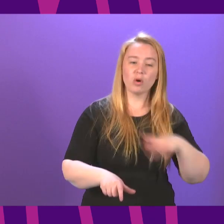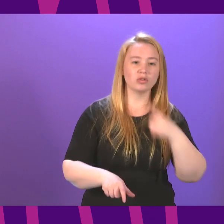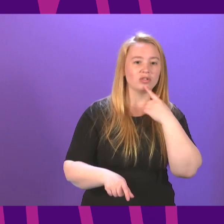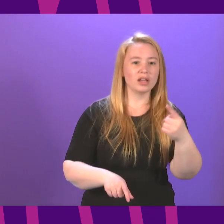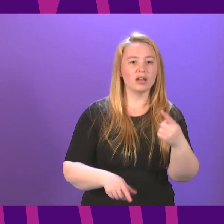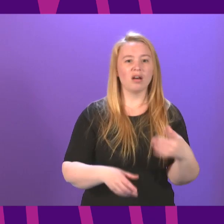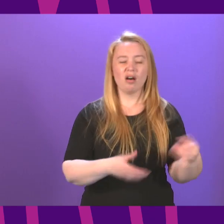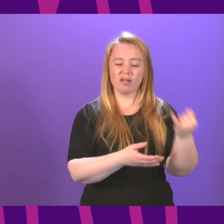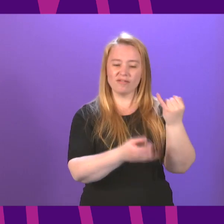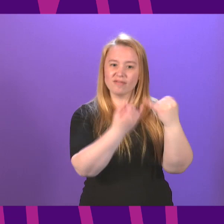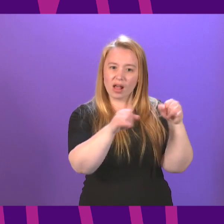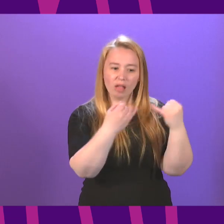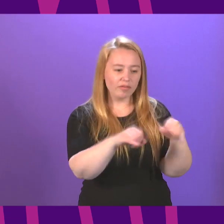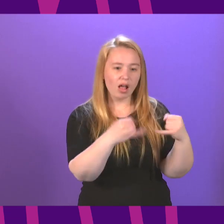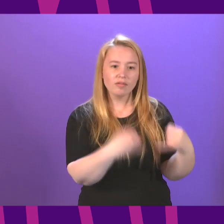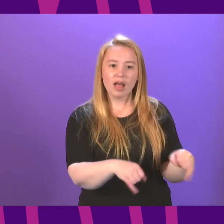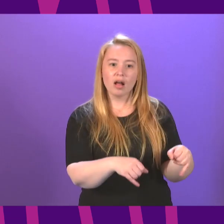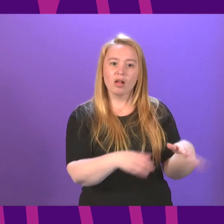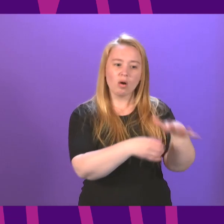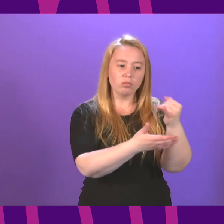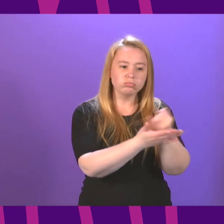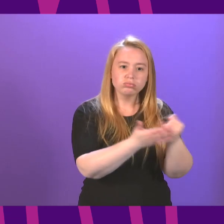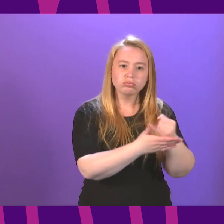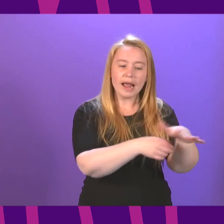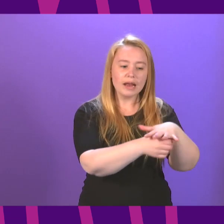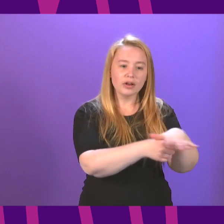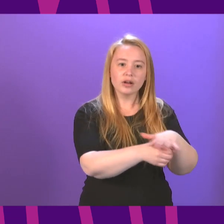work to be done—which is absolutely right and proper—but to talk Scottish education down in